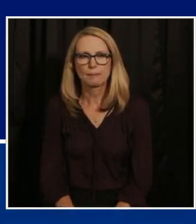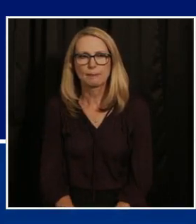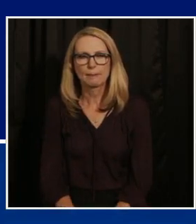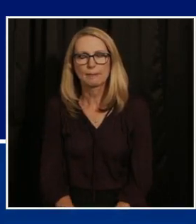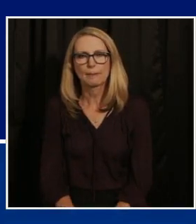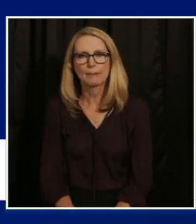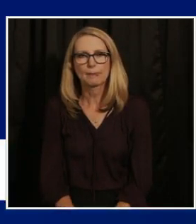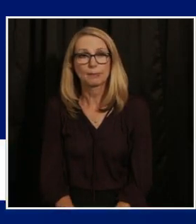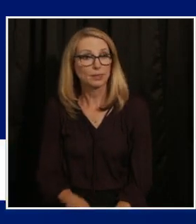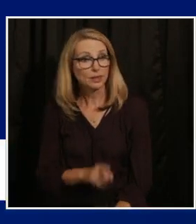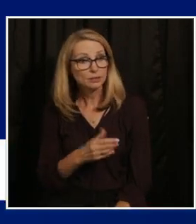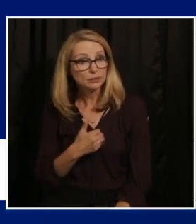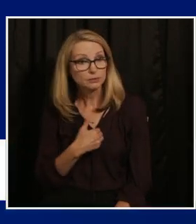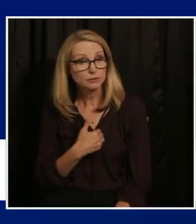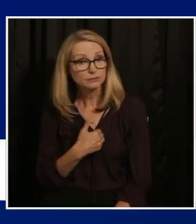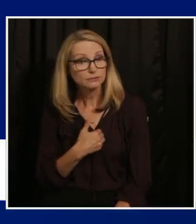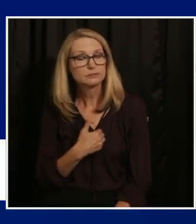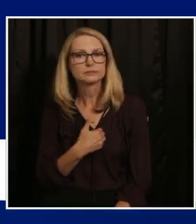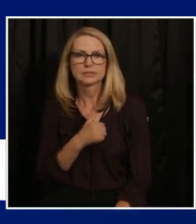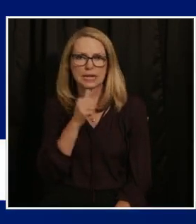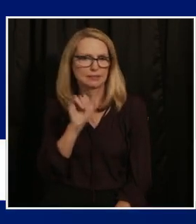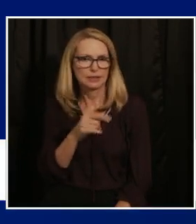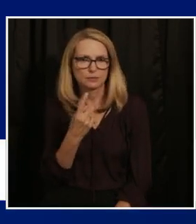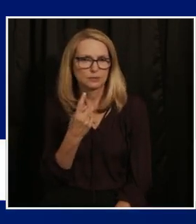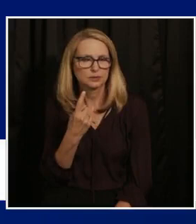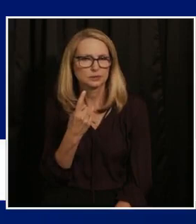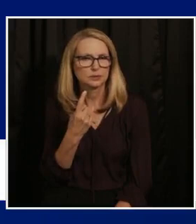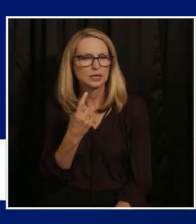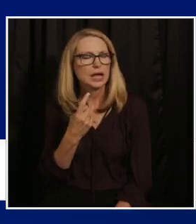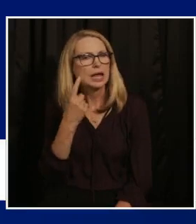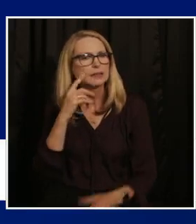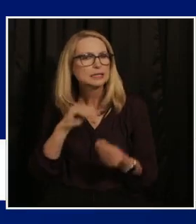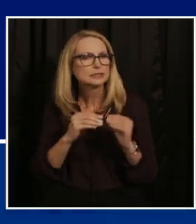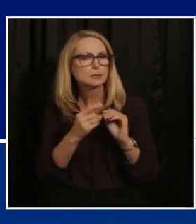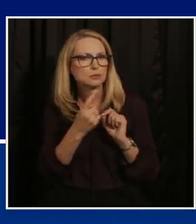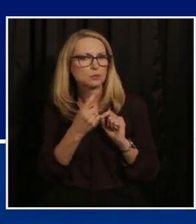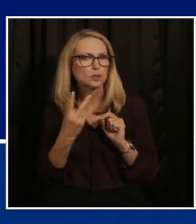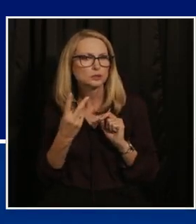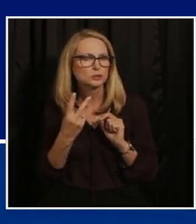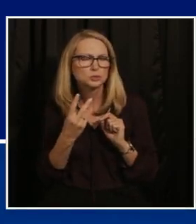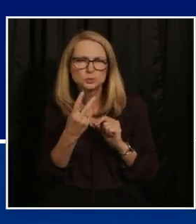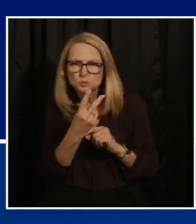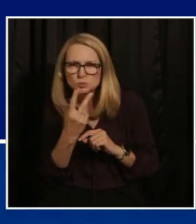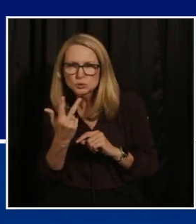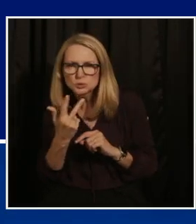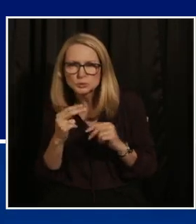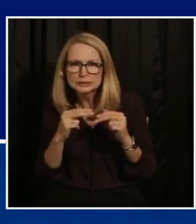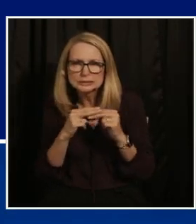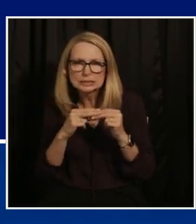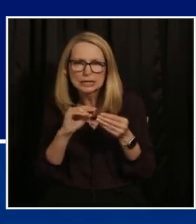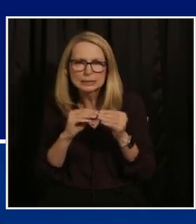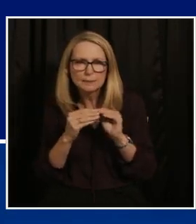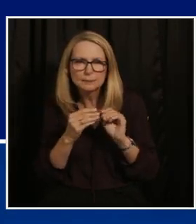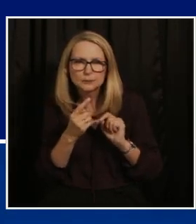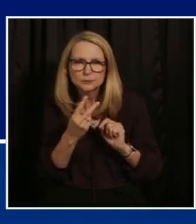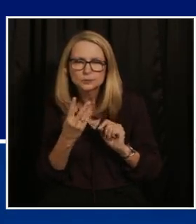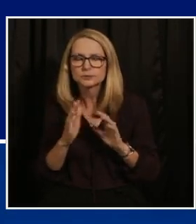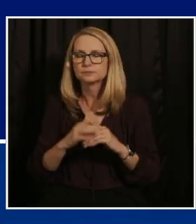do we have the not that one should be slides one and two or two and three um we're waiting on those